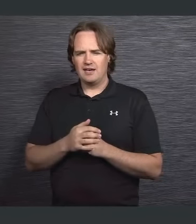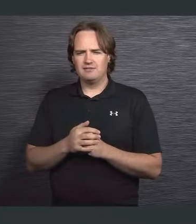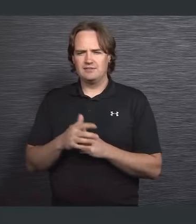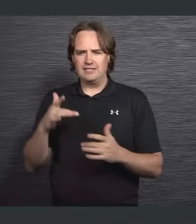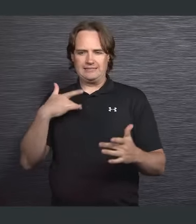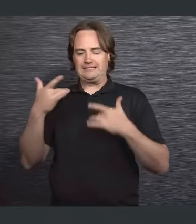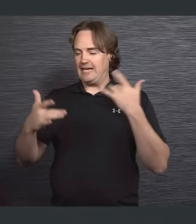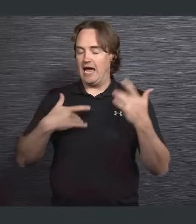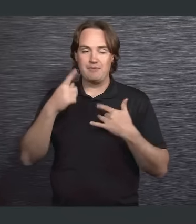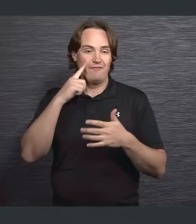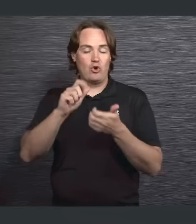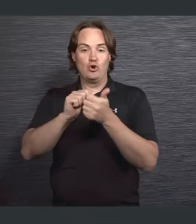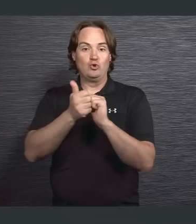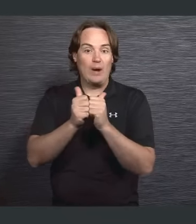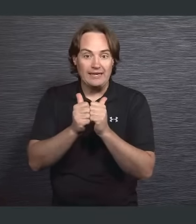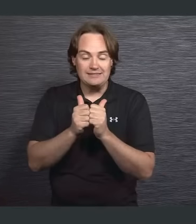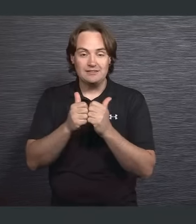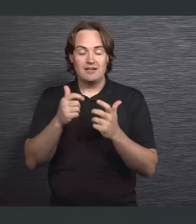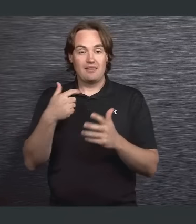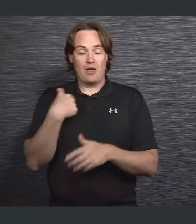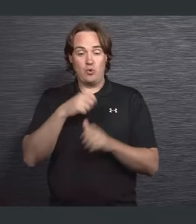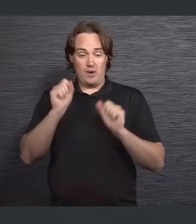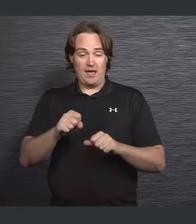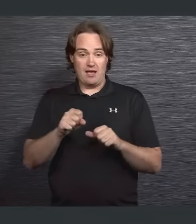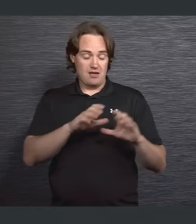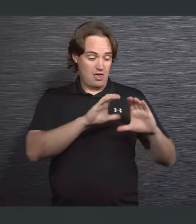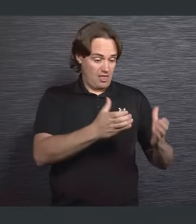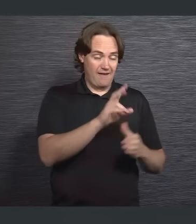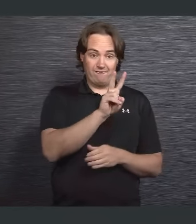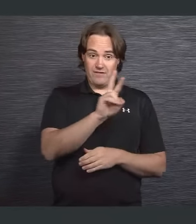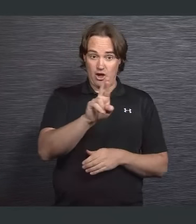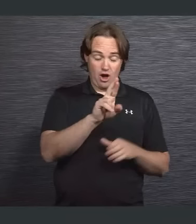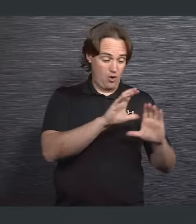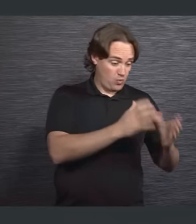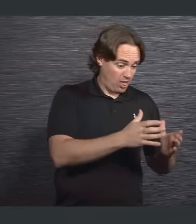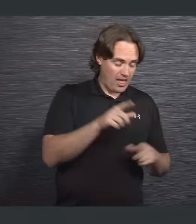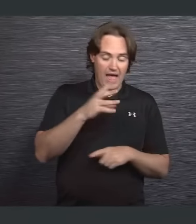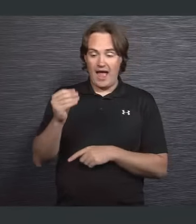and influenced people in both the virtual and real worlds,